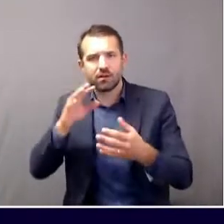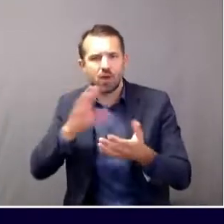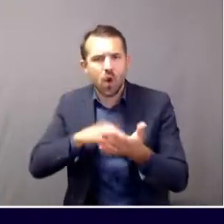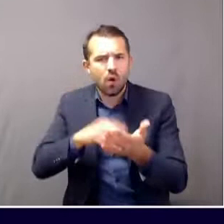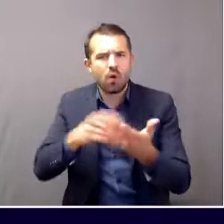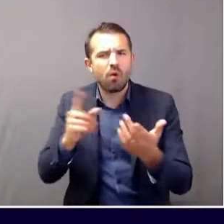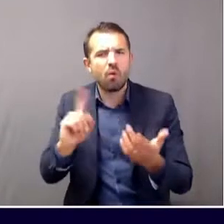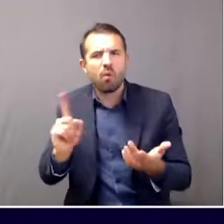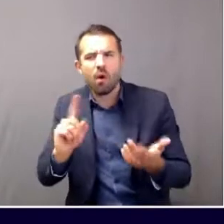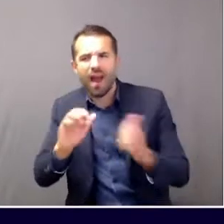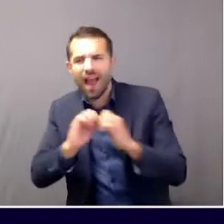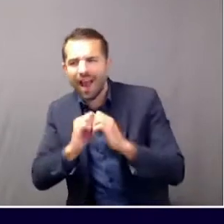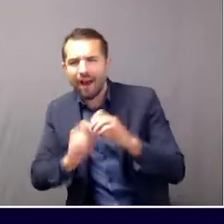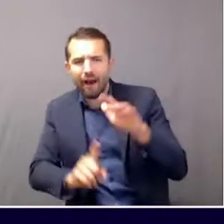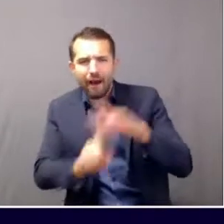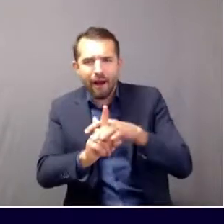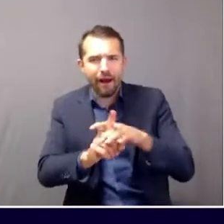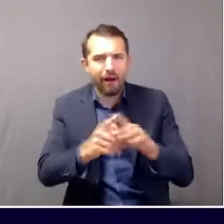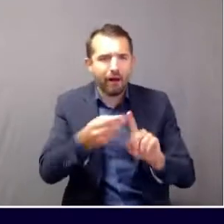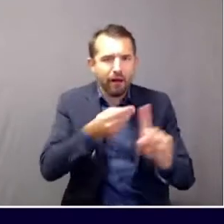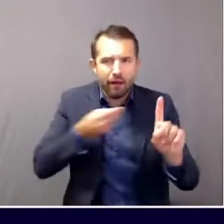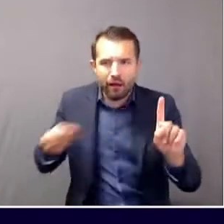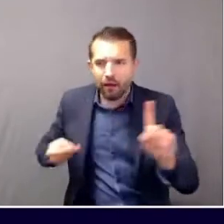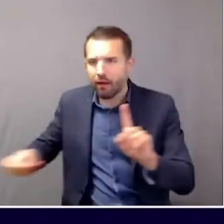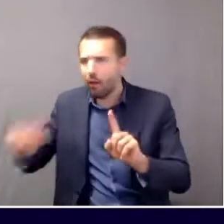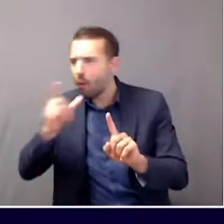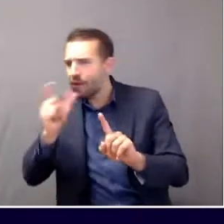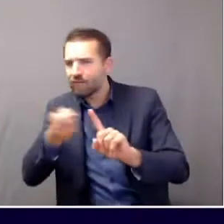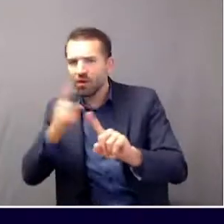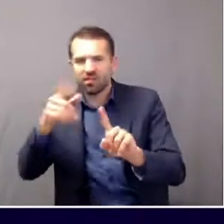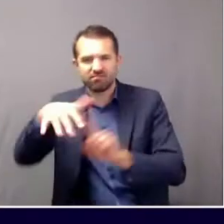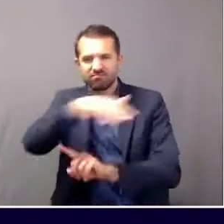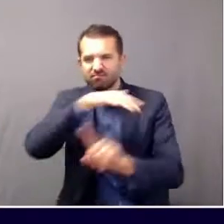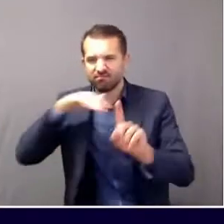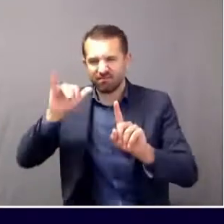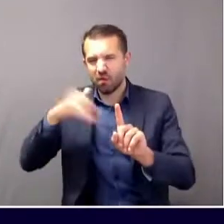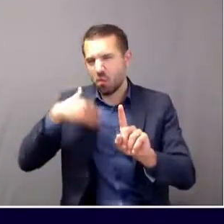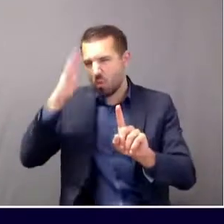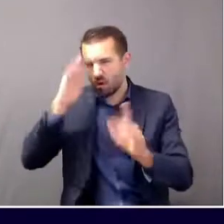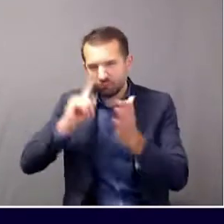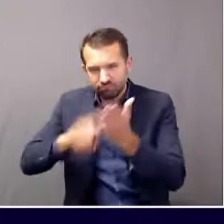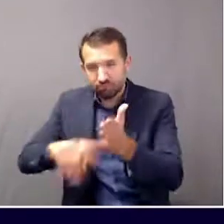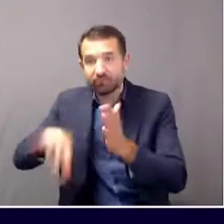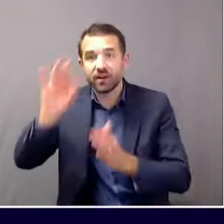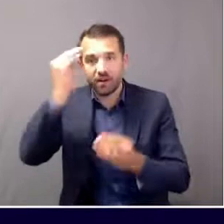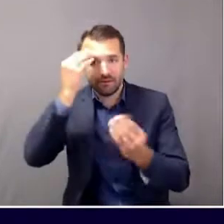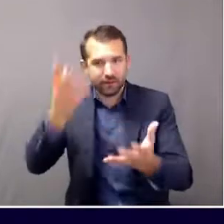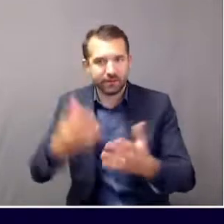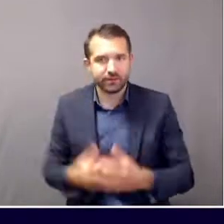you may be affected we'll make